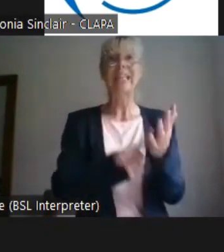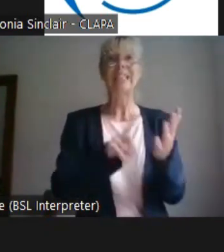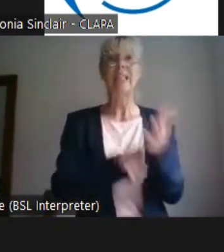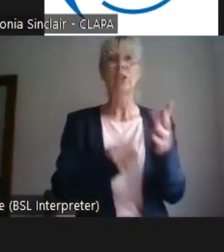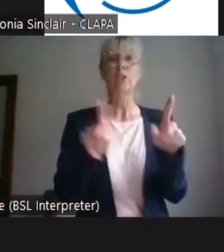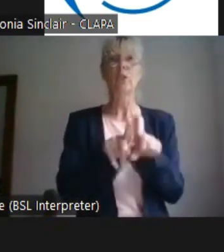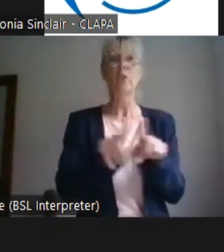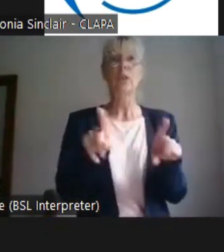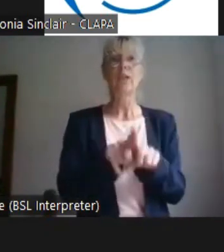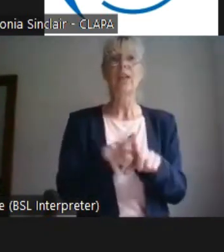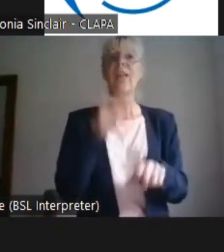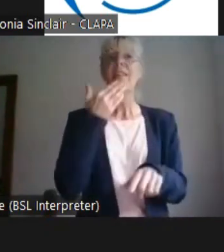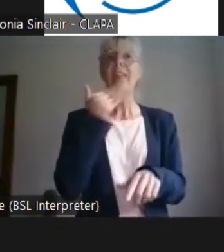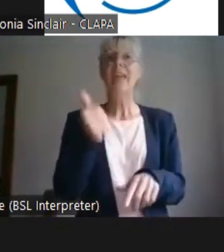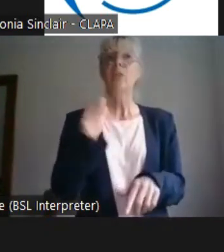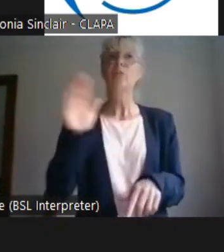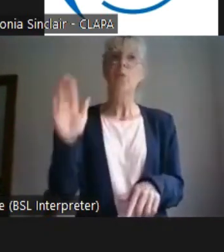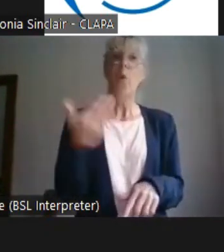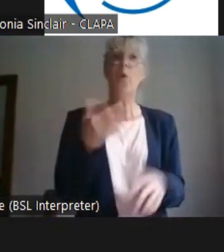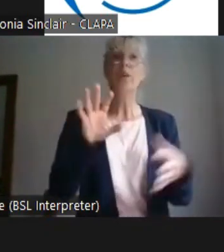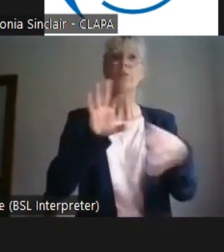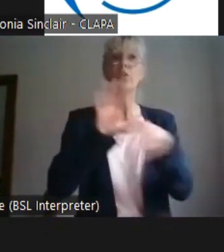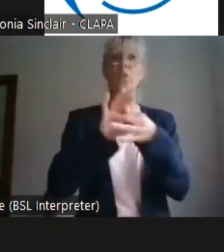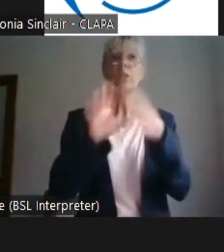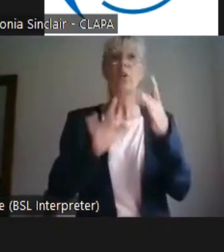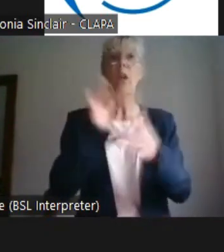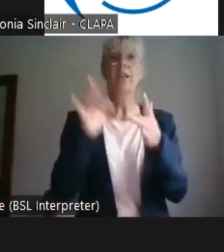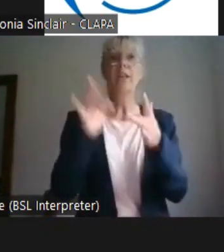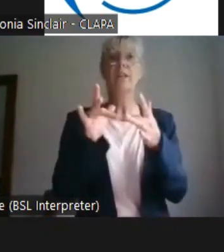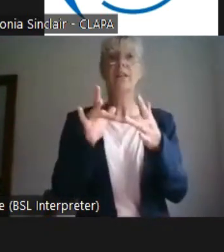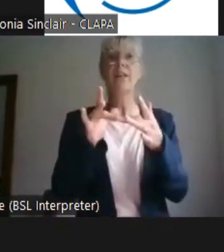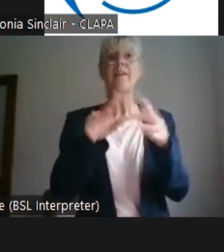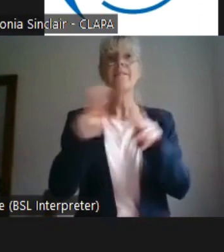you to everyone who's joined us online tonight this video will be available on clapper's Facebook